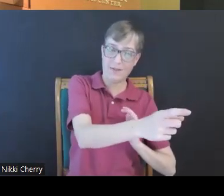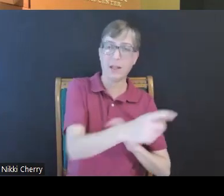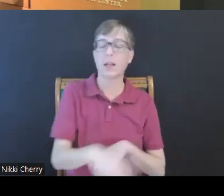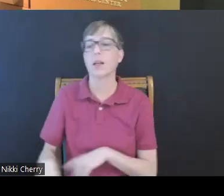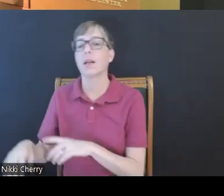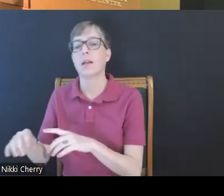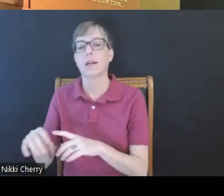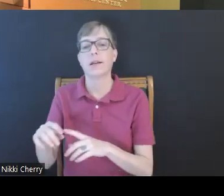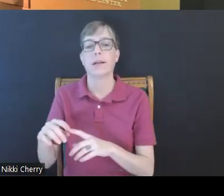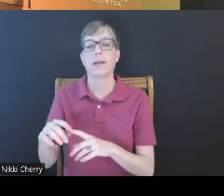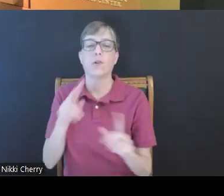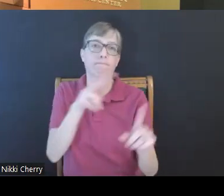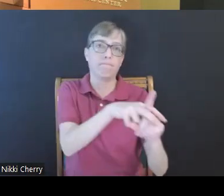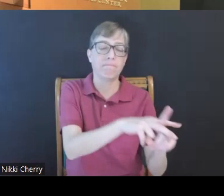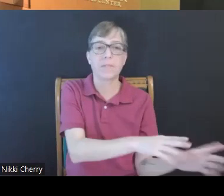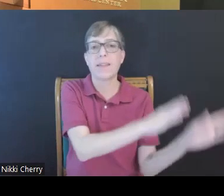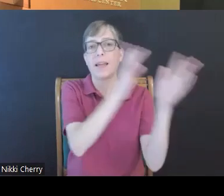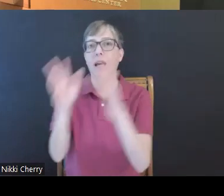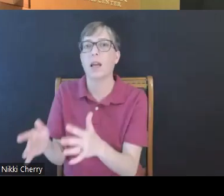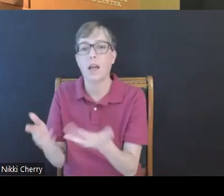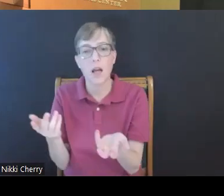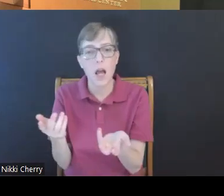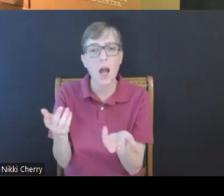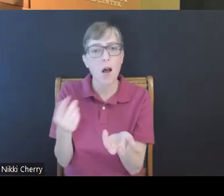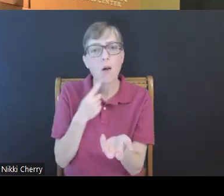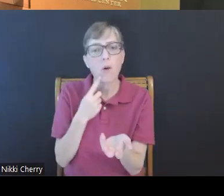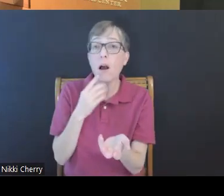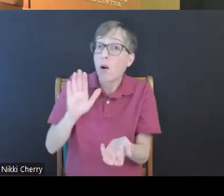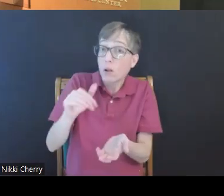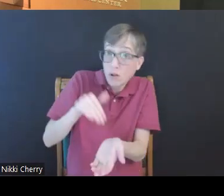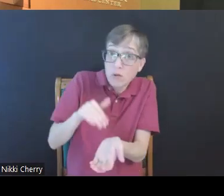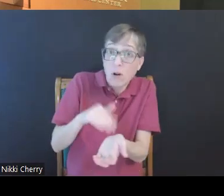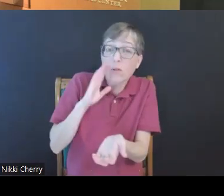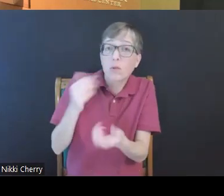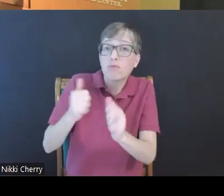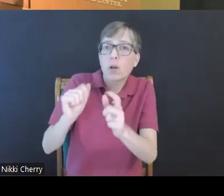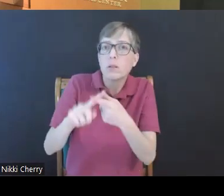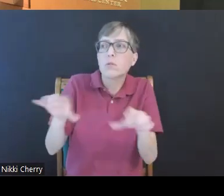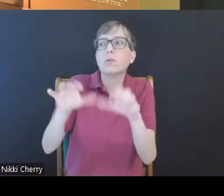anything you can over the next 12 months to try to help improve them uh and so what did these doctors